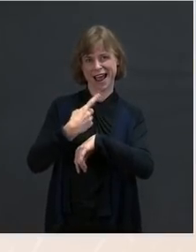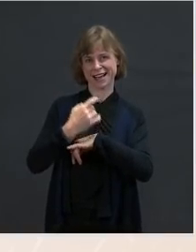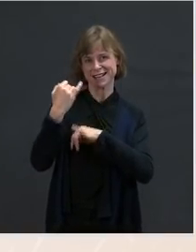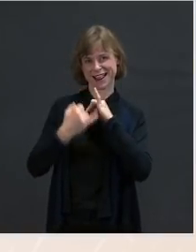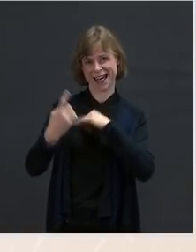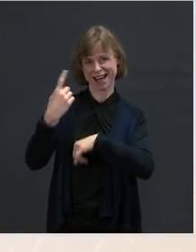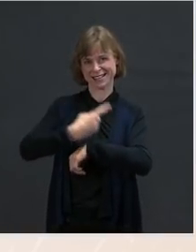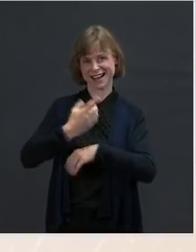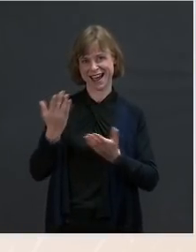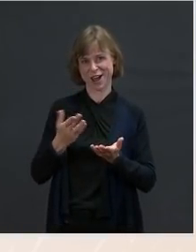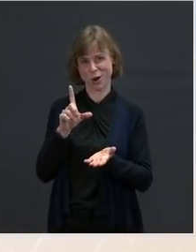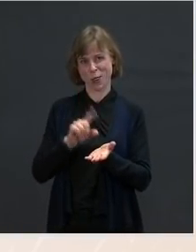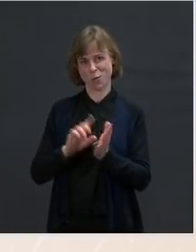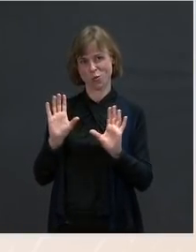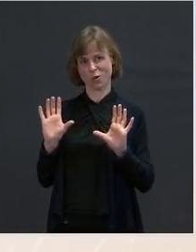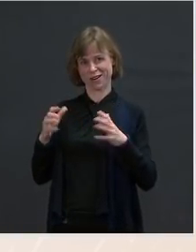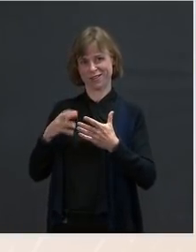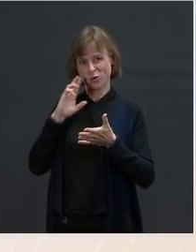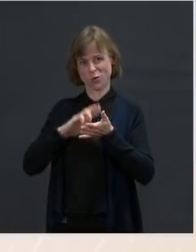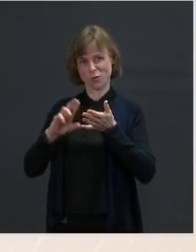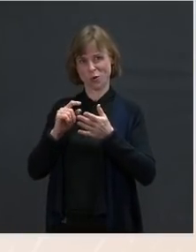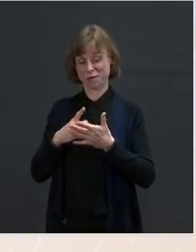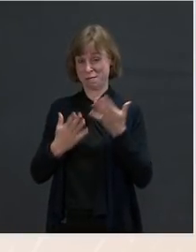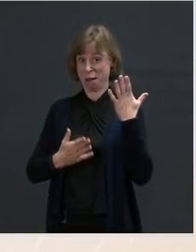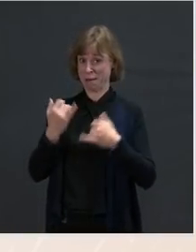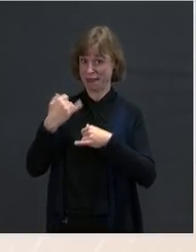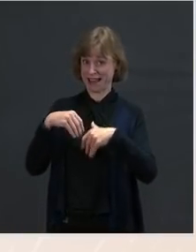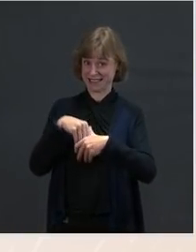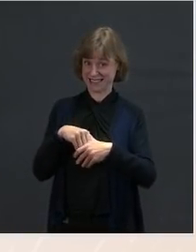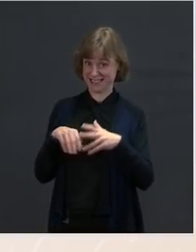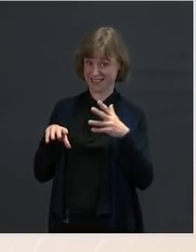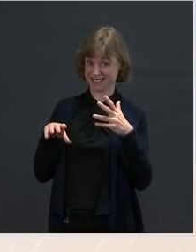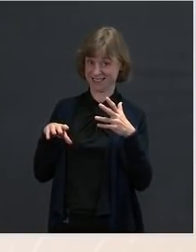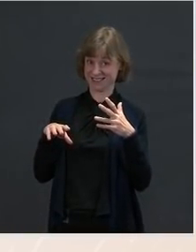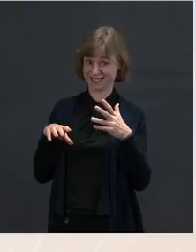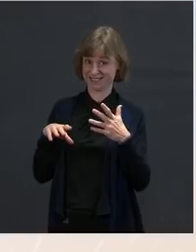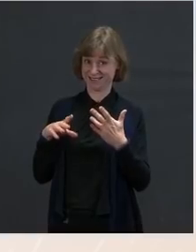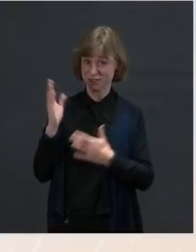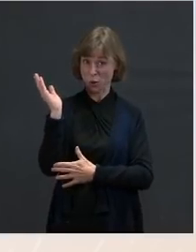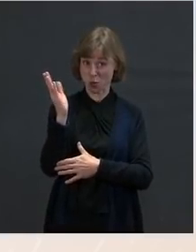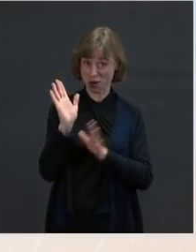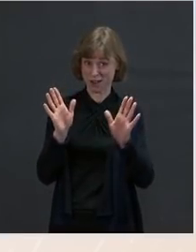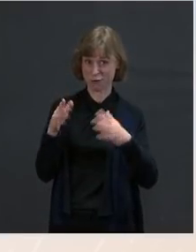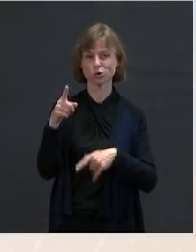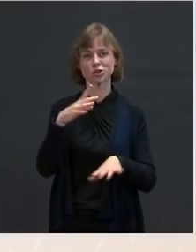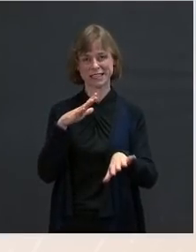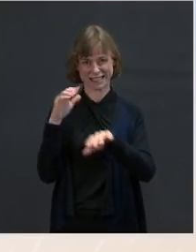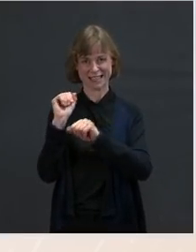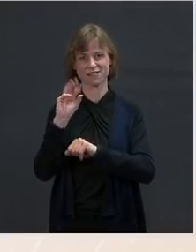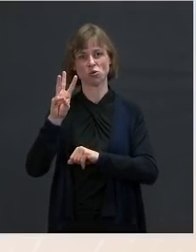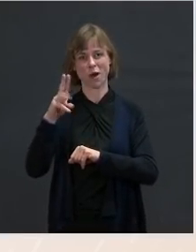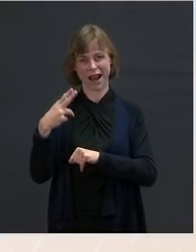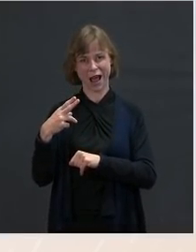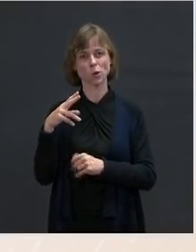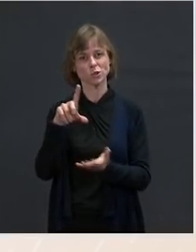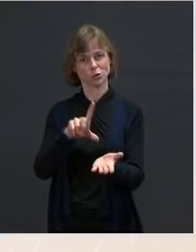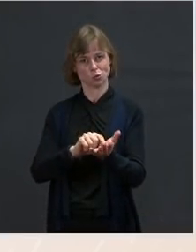and potentially her last day in the briefing room, although you're, of course, welcome back. And even though she's leaving the White House Press Corps and fulltime reporting,